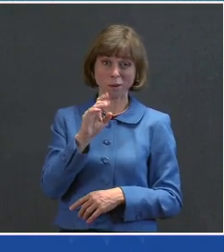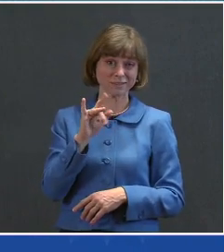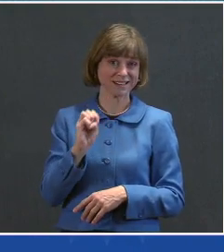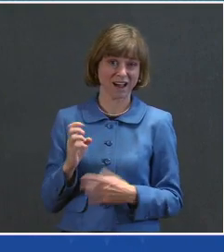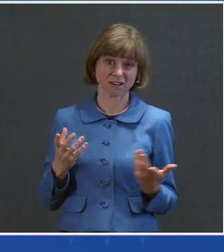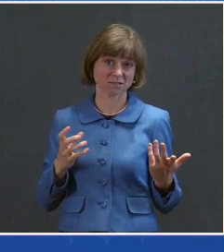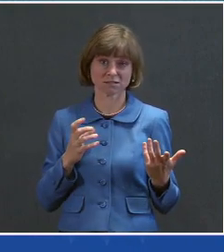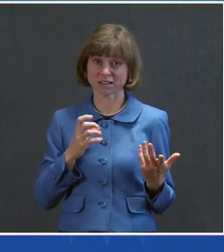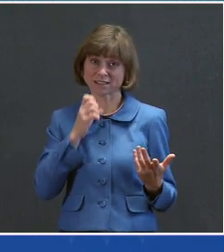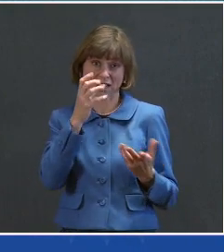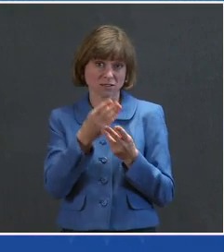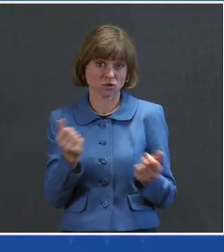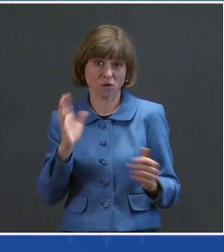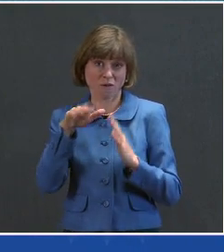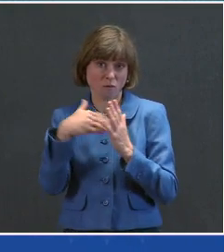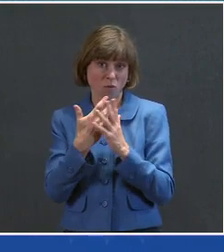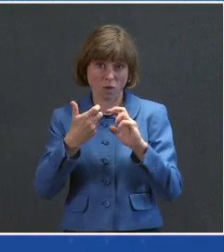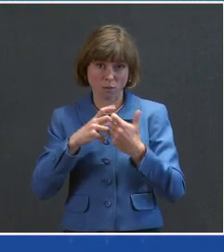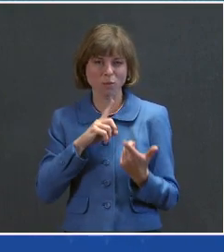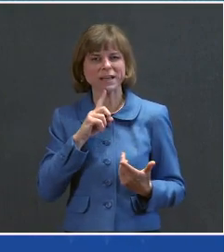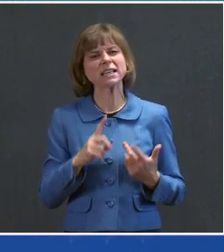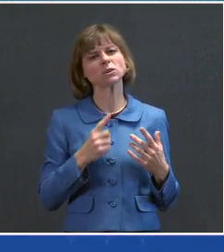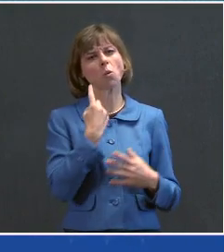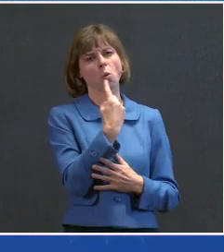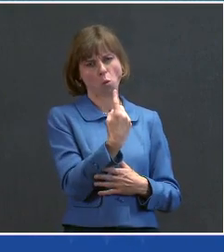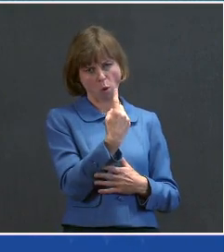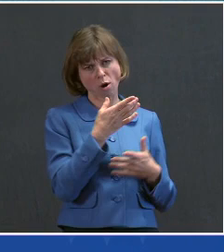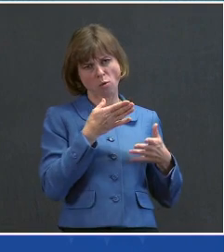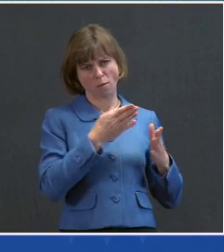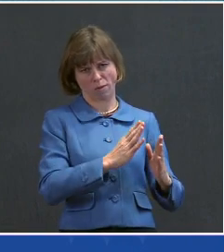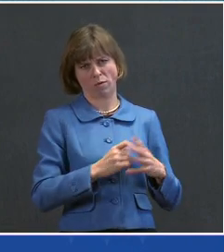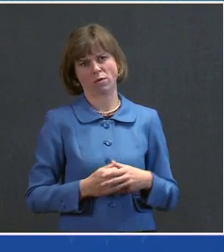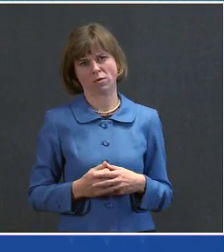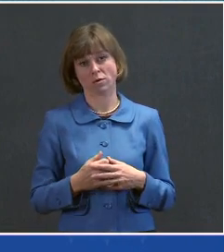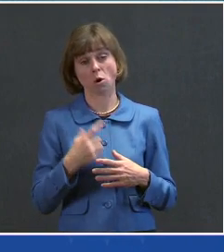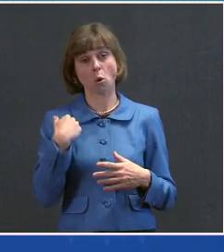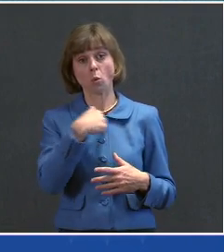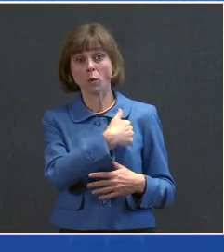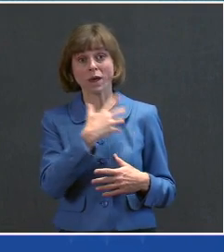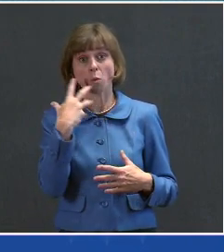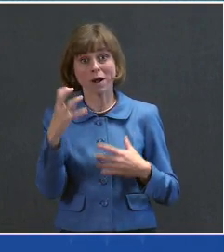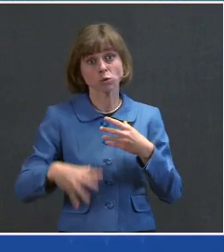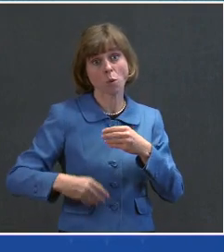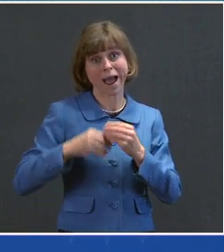that solves everything. It's a pilot. And so our intention is to expand it, but it's not going to be the only thing